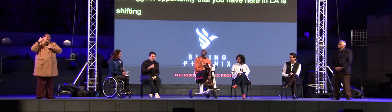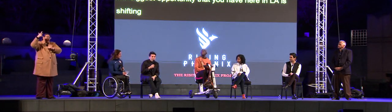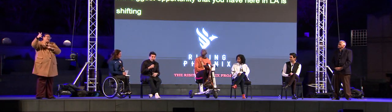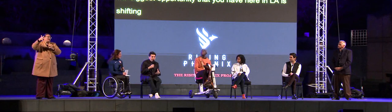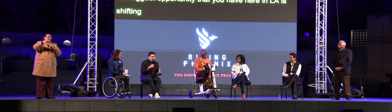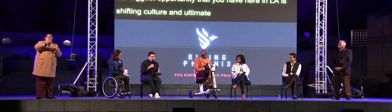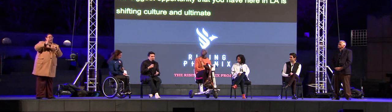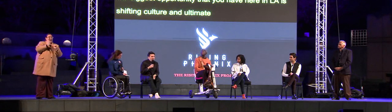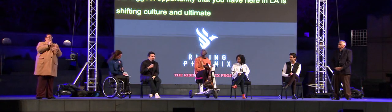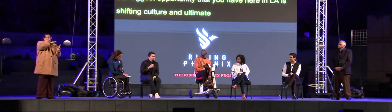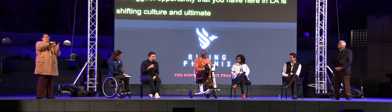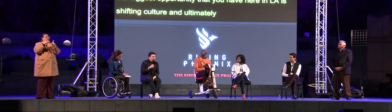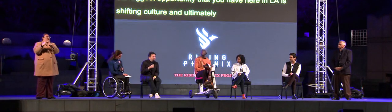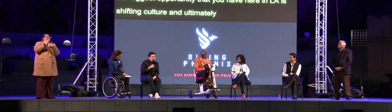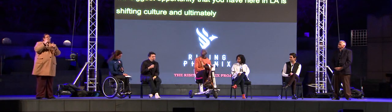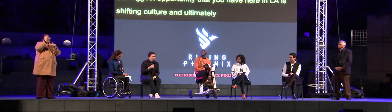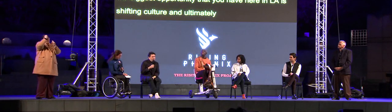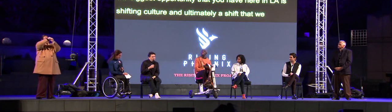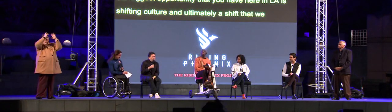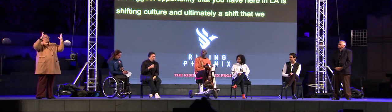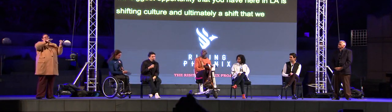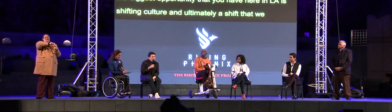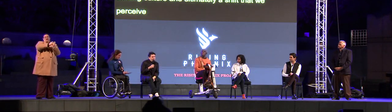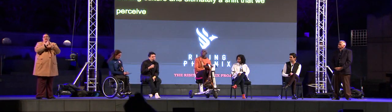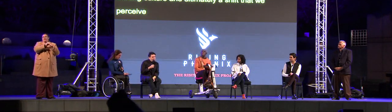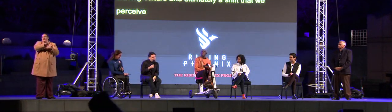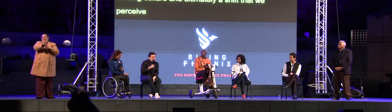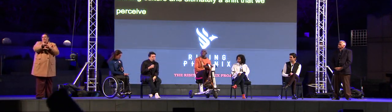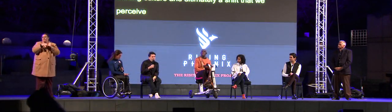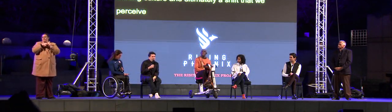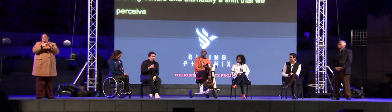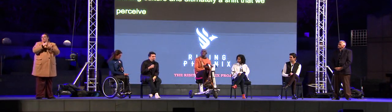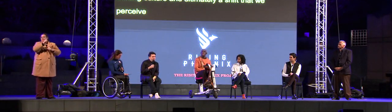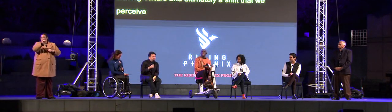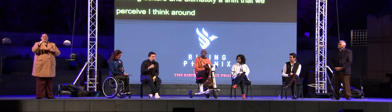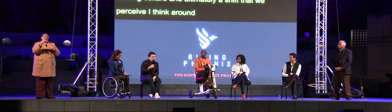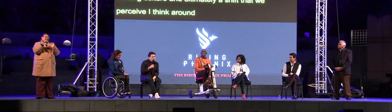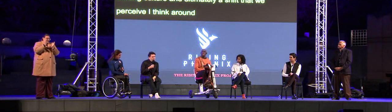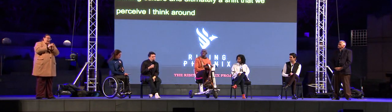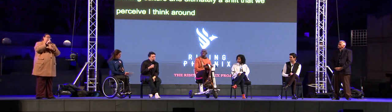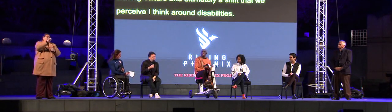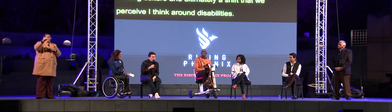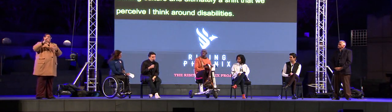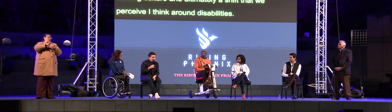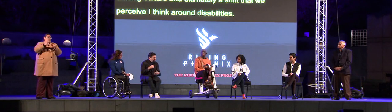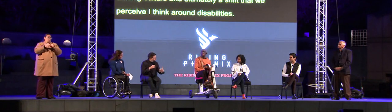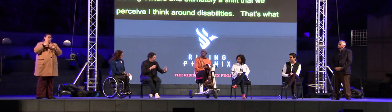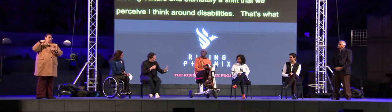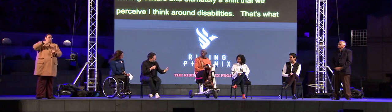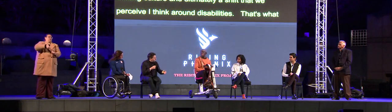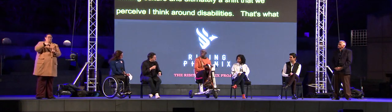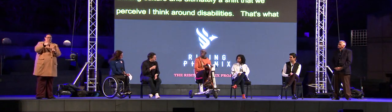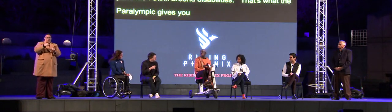that we perceive I think around disabilities. That's what the Paralympic gives you, this human legacy.